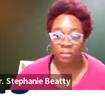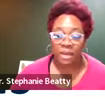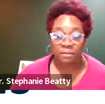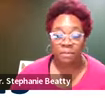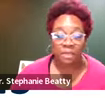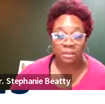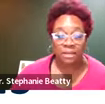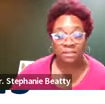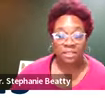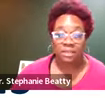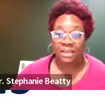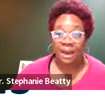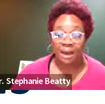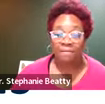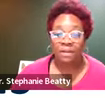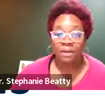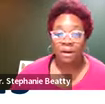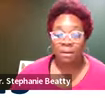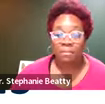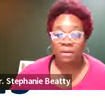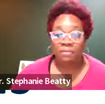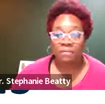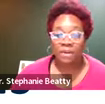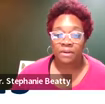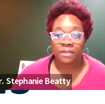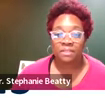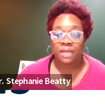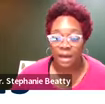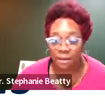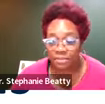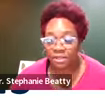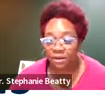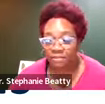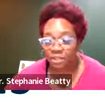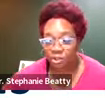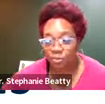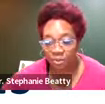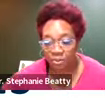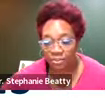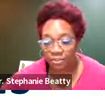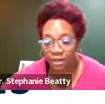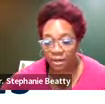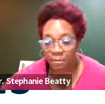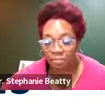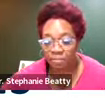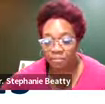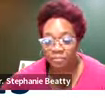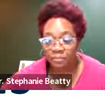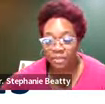where it may be necessary to have various types of interpreters at your event.